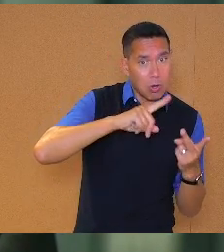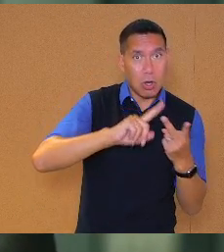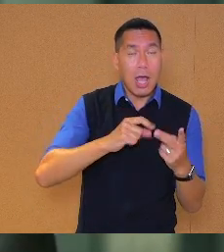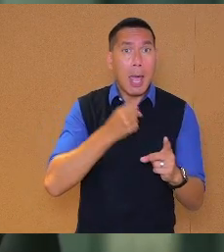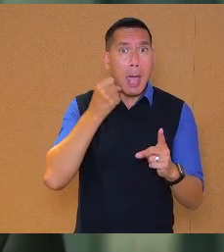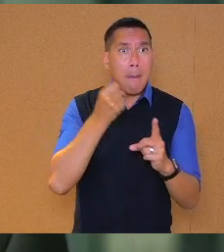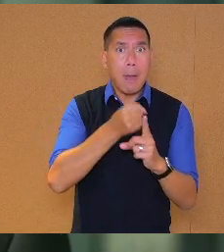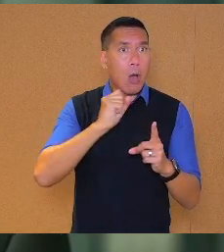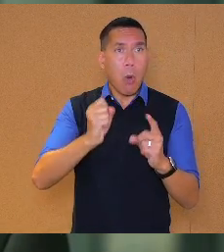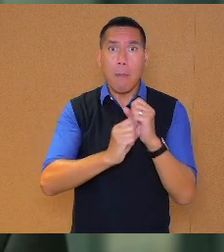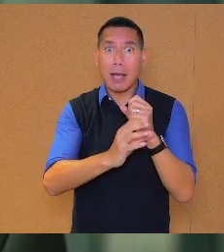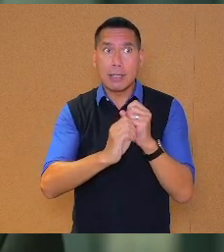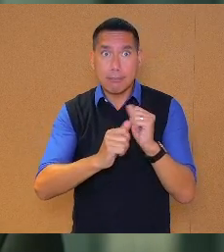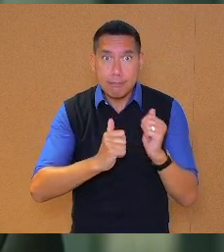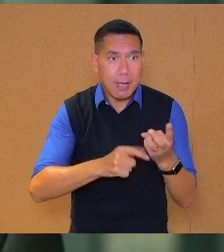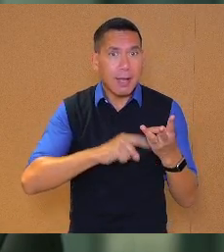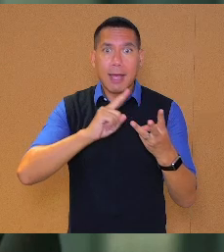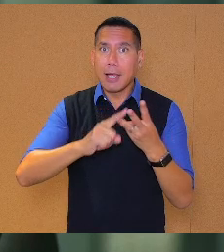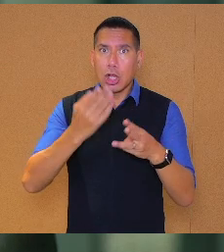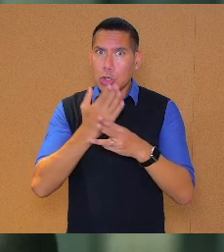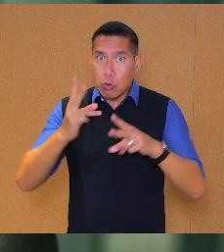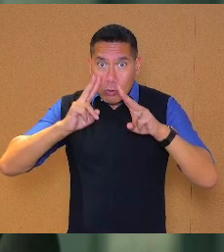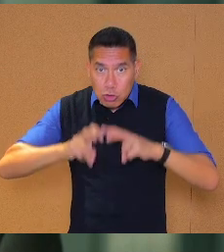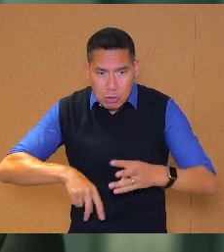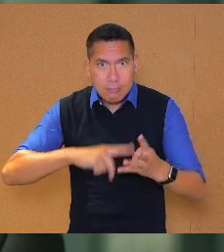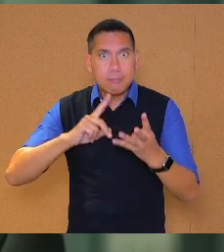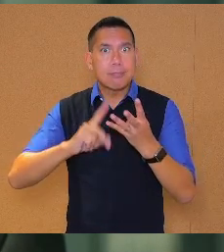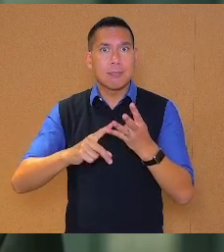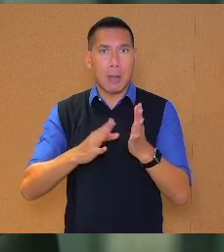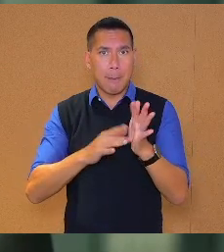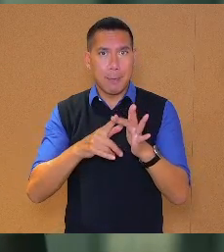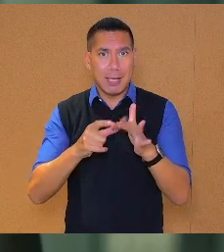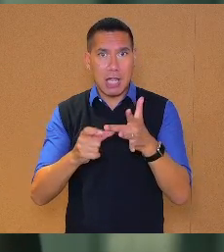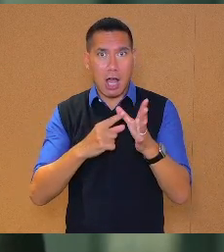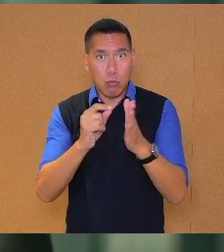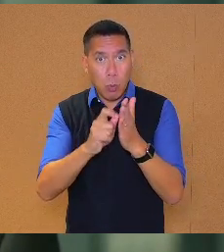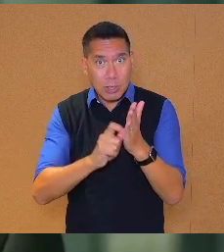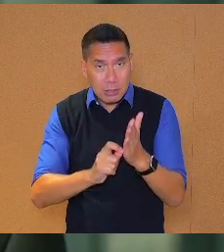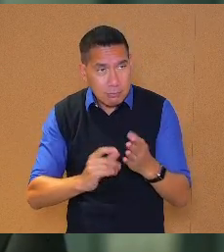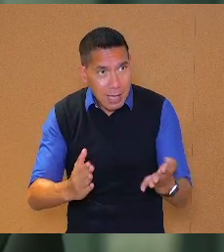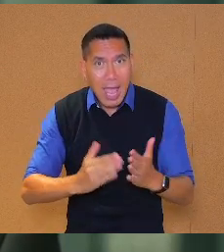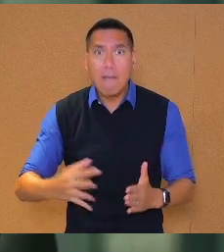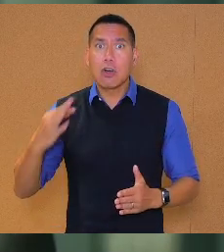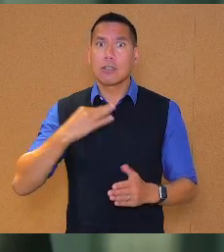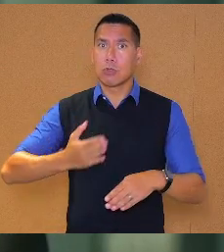producing impactful marketing campaigns, groundbreaking research, crucial media reporting, and volunteer effort